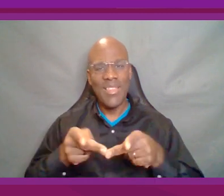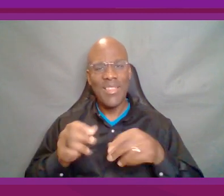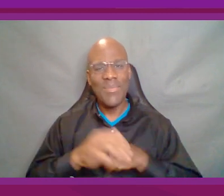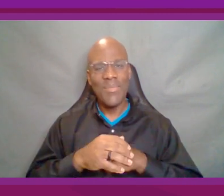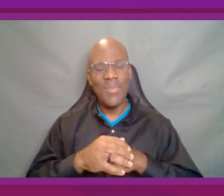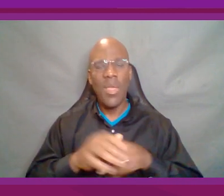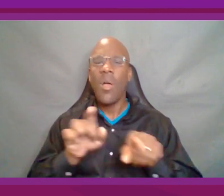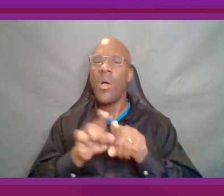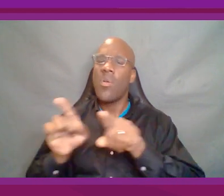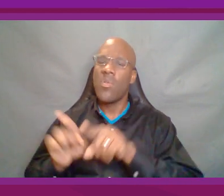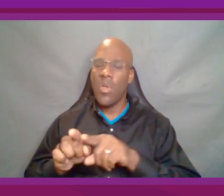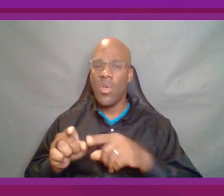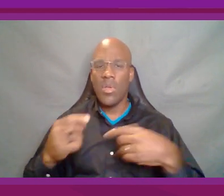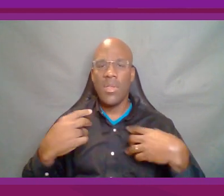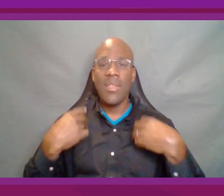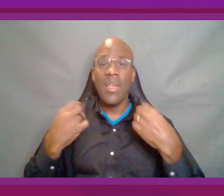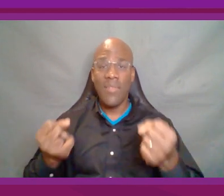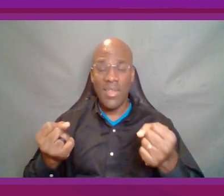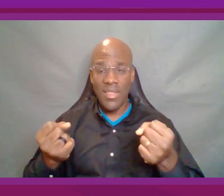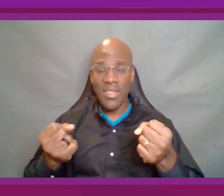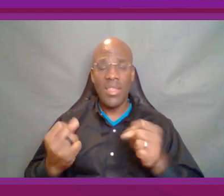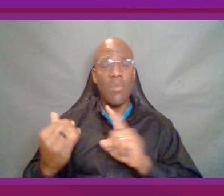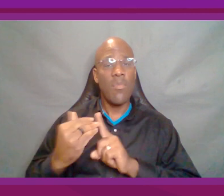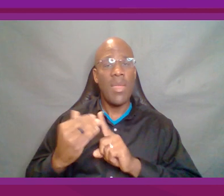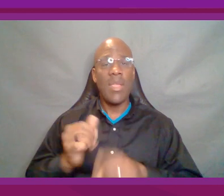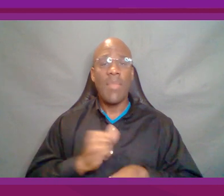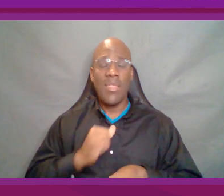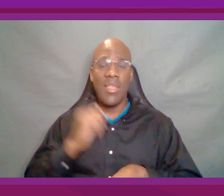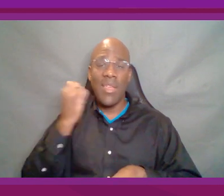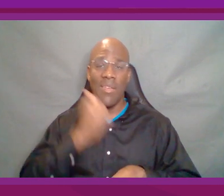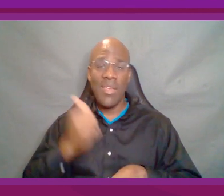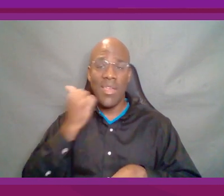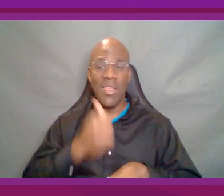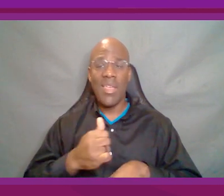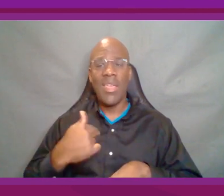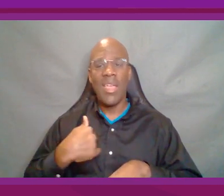and also building that confidence came to reminding myself on a daily basis that I was